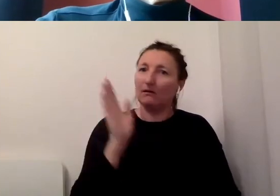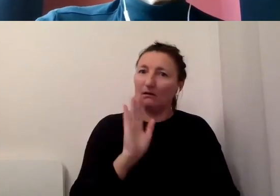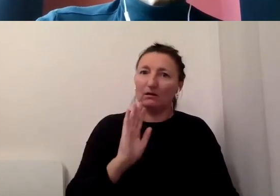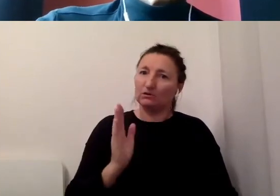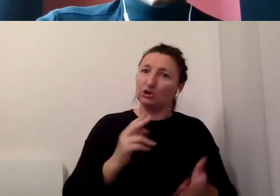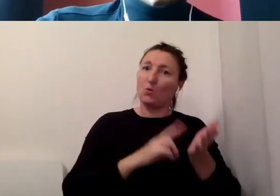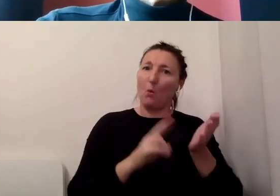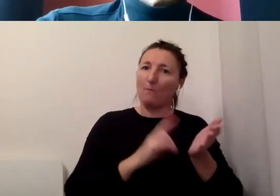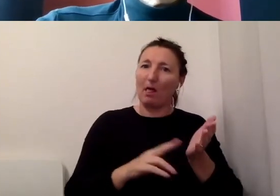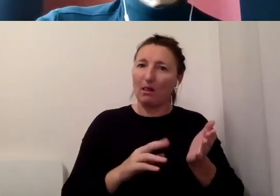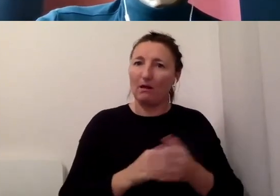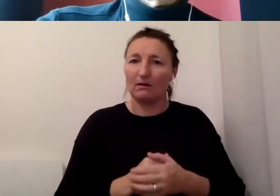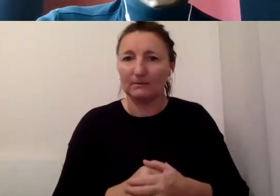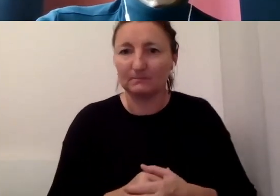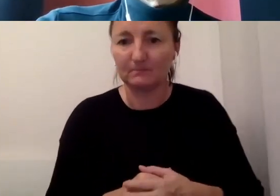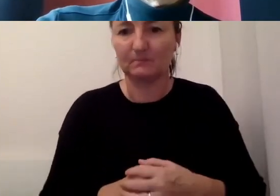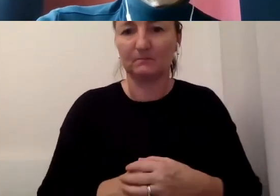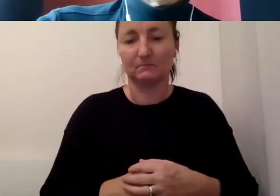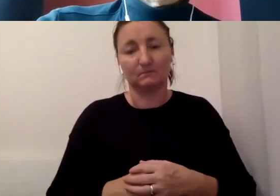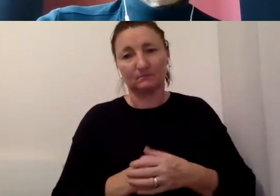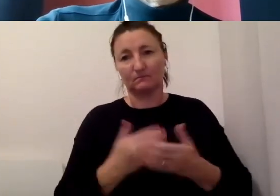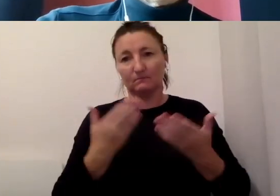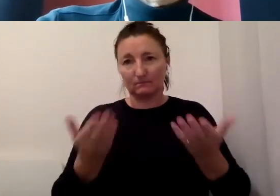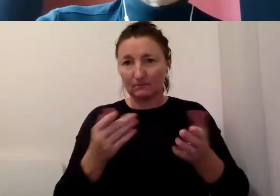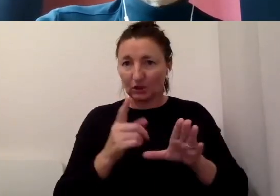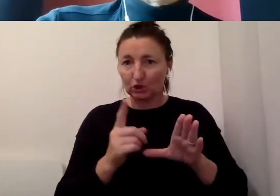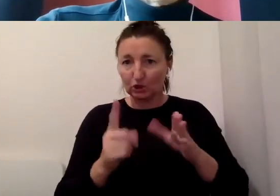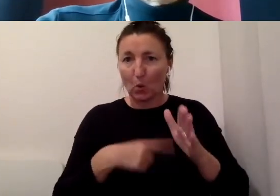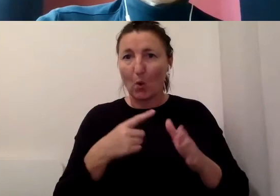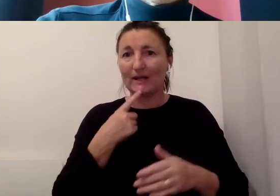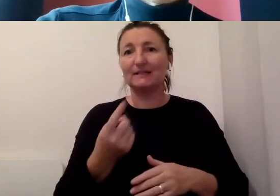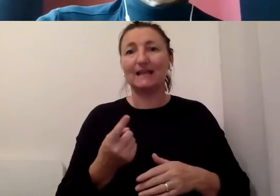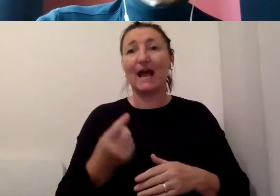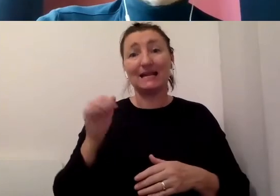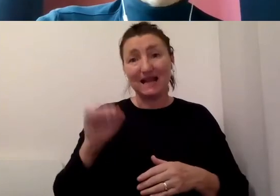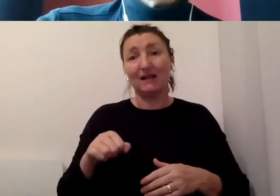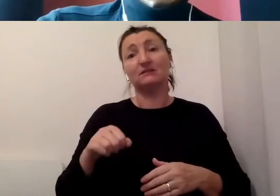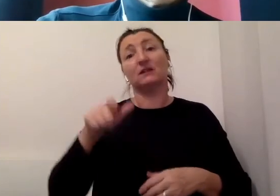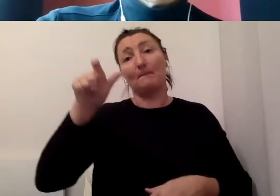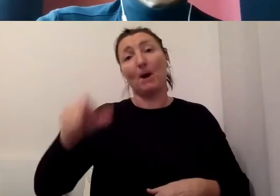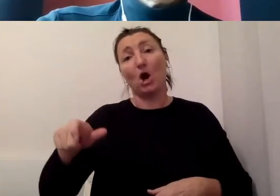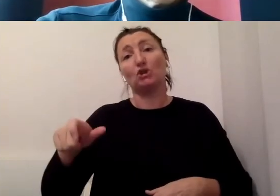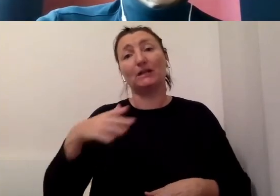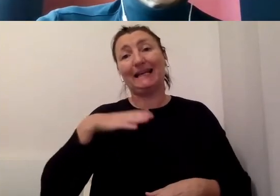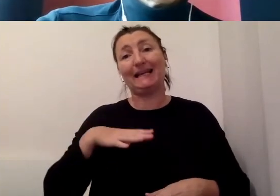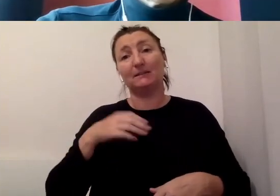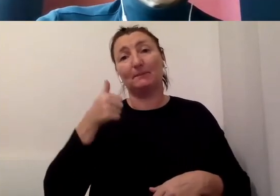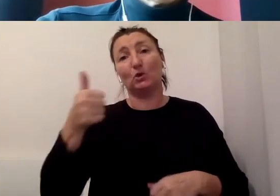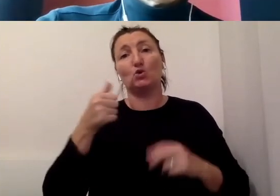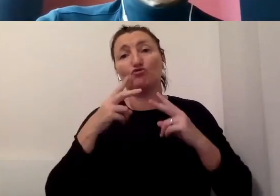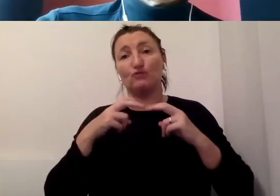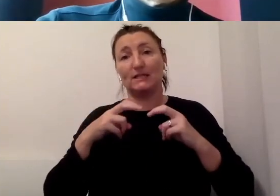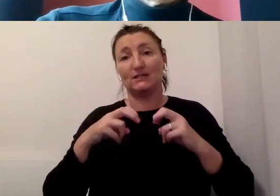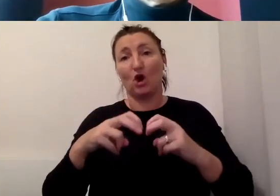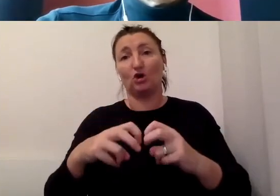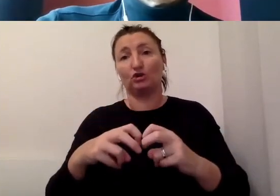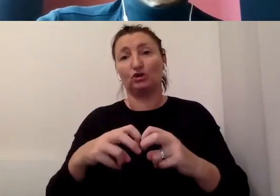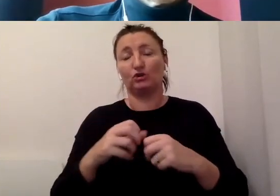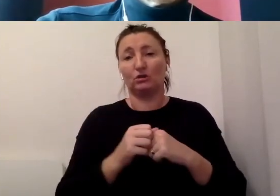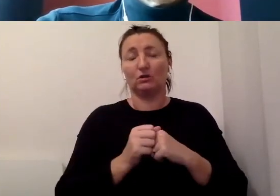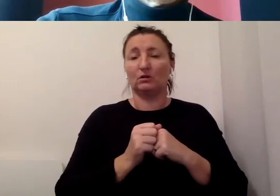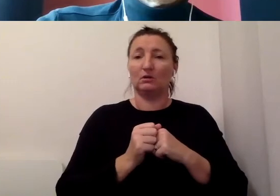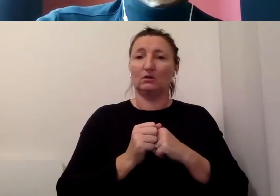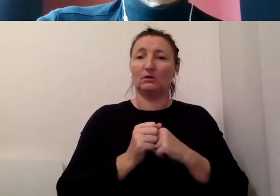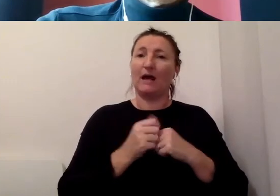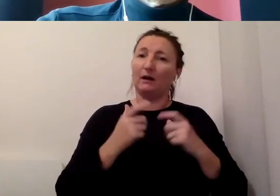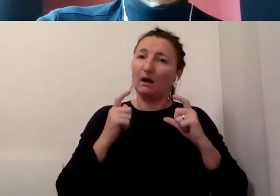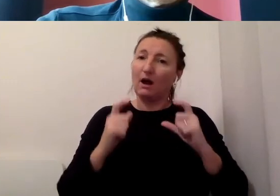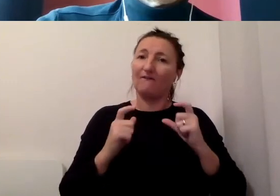Joy: Yeah, obviously somebody who's into research and and feels comfortable with contacting